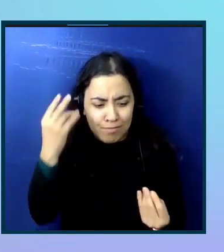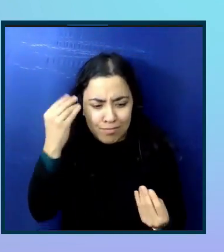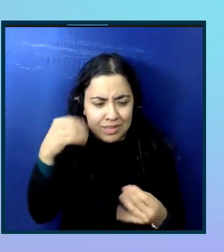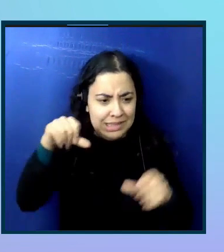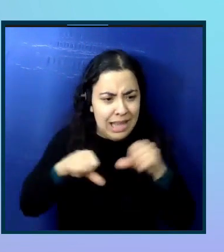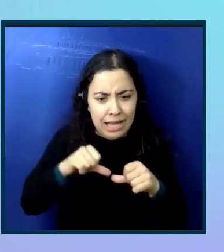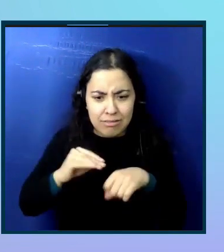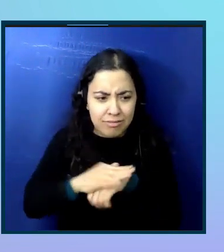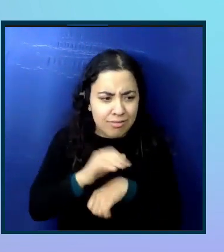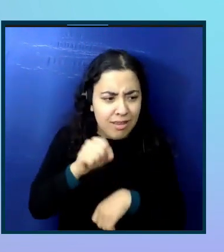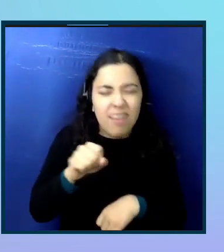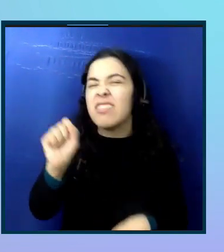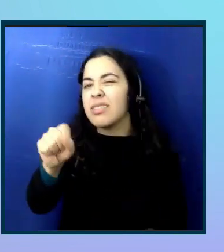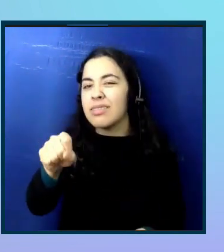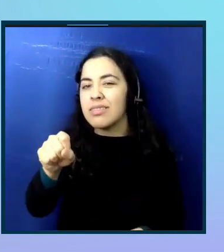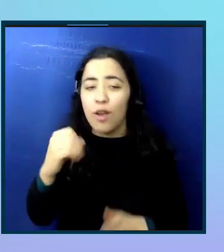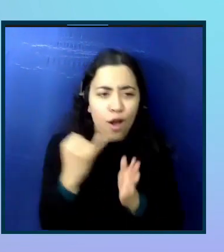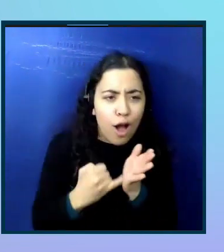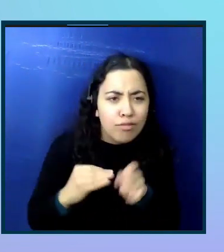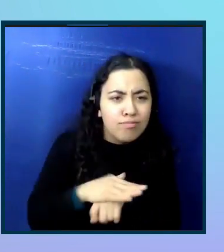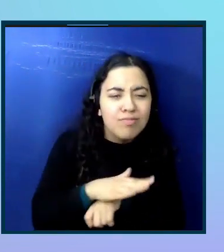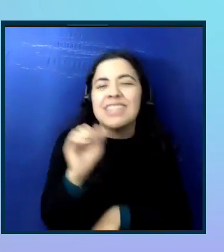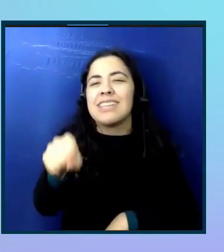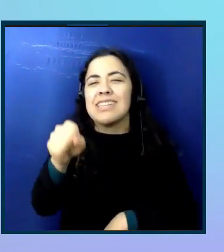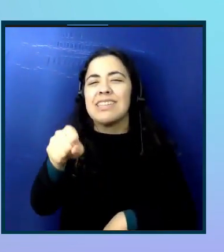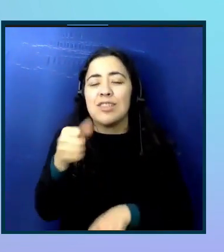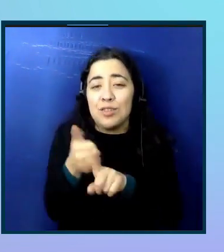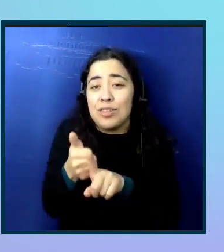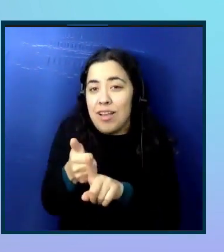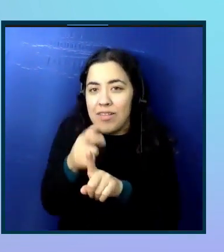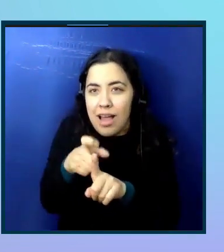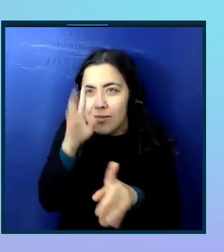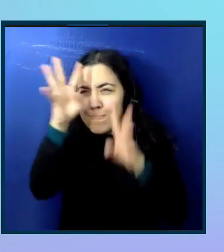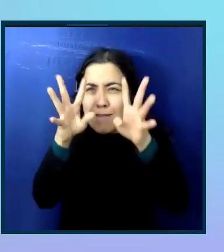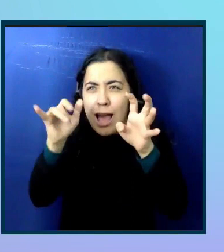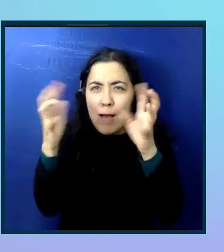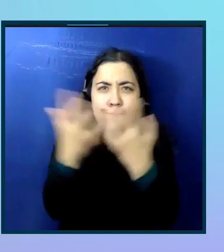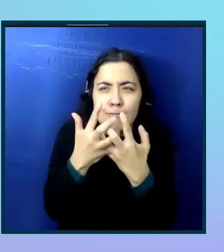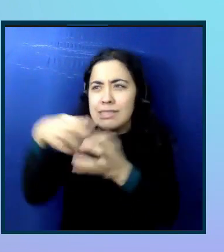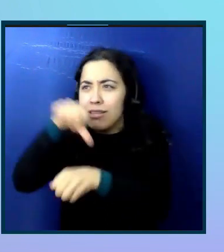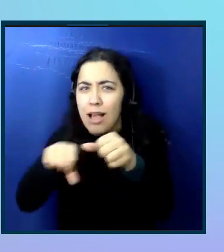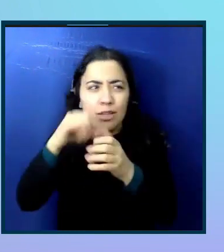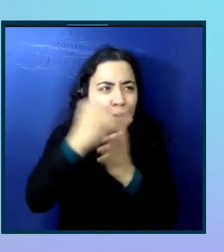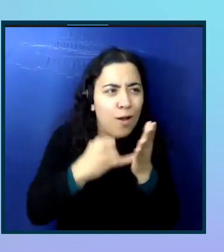Is there some art to it? Yes. You just need to figure out how to mix those two and enjoy both at the same time. Yes.